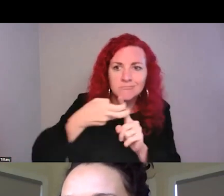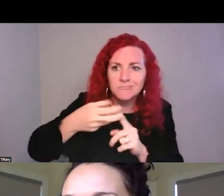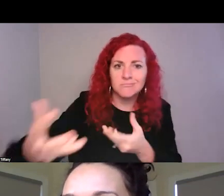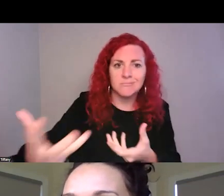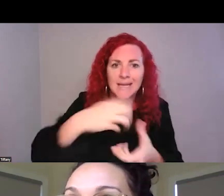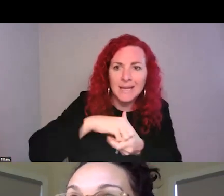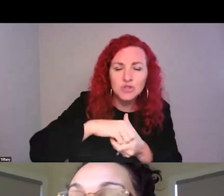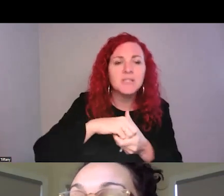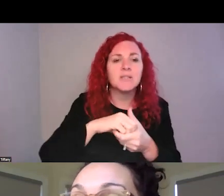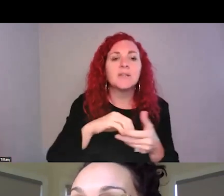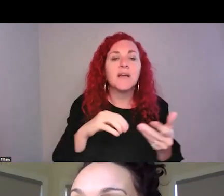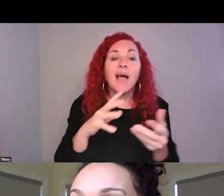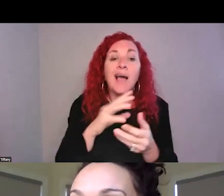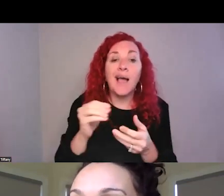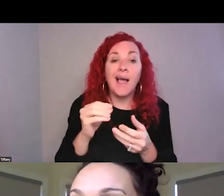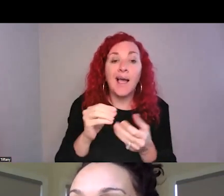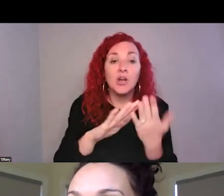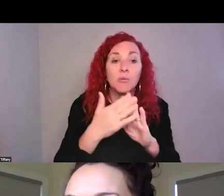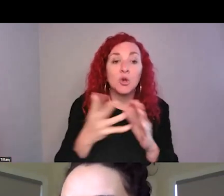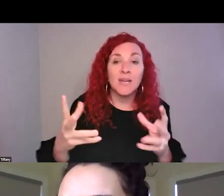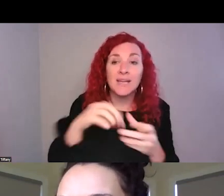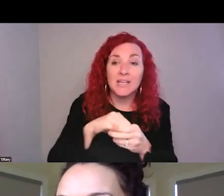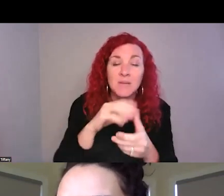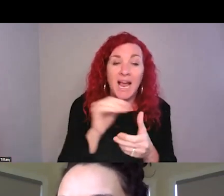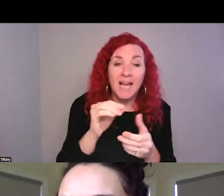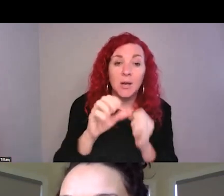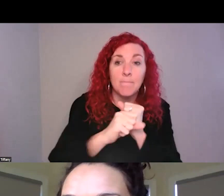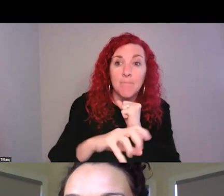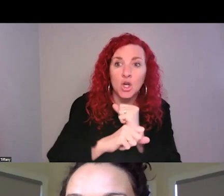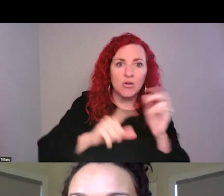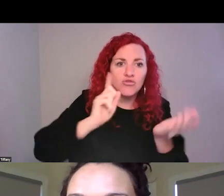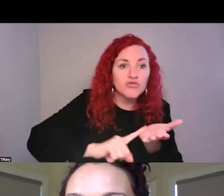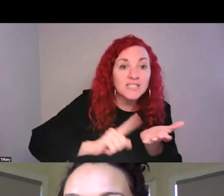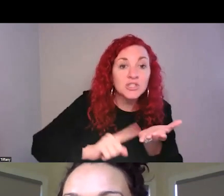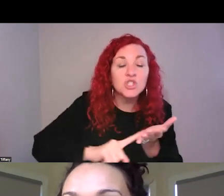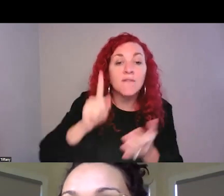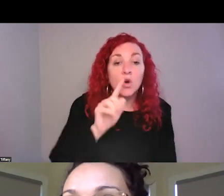LOT OF COMMUNITY ENGAGEMENT IN 988 LAUNCHING THIS LAST YEAR.